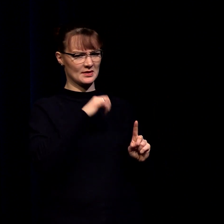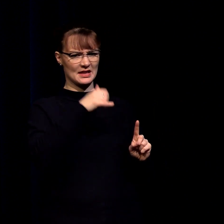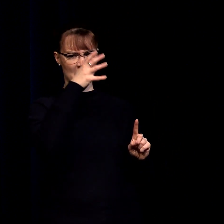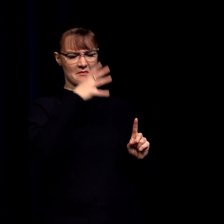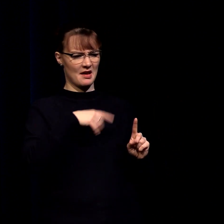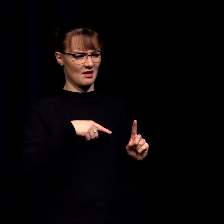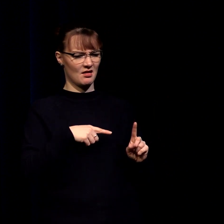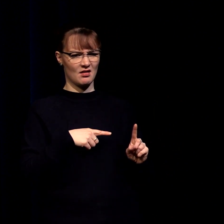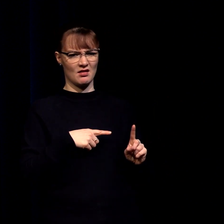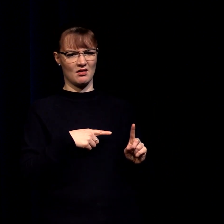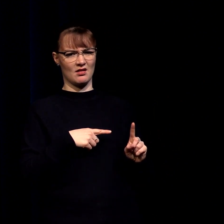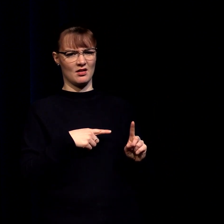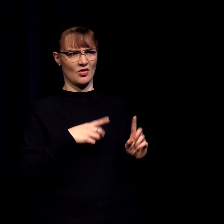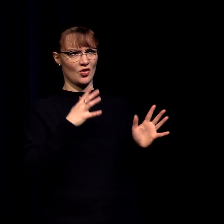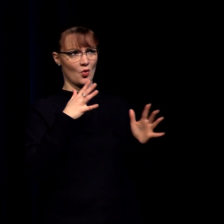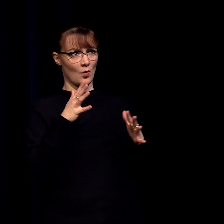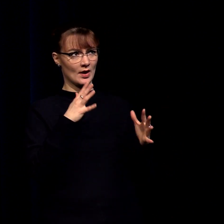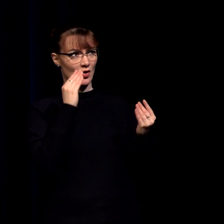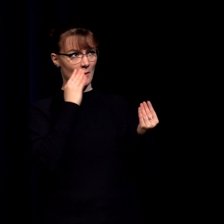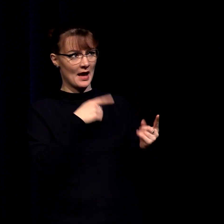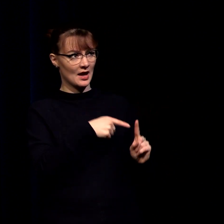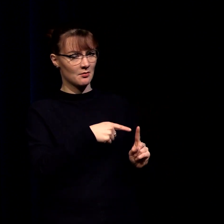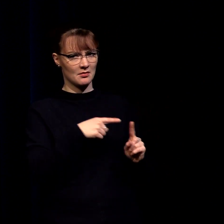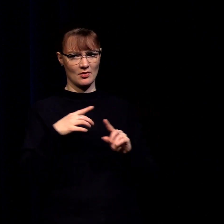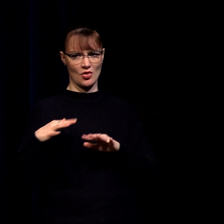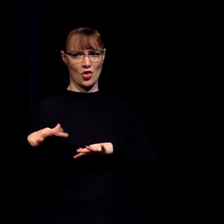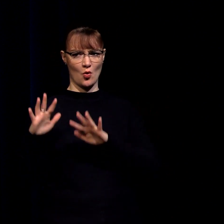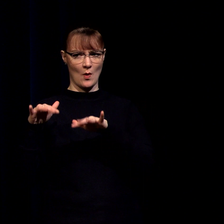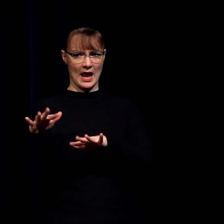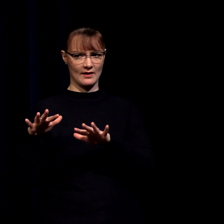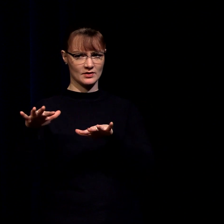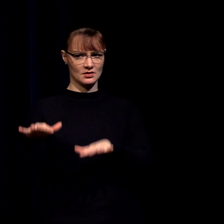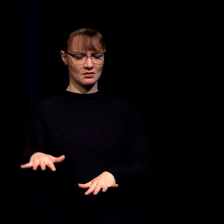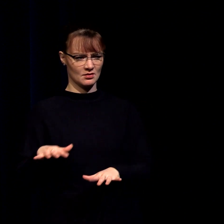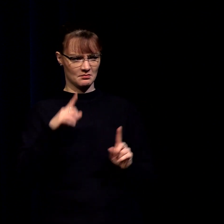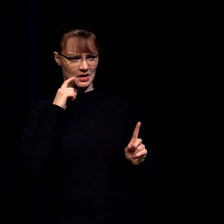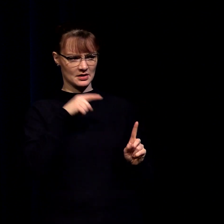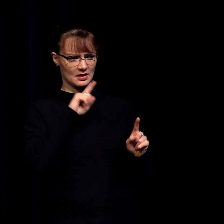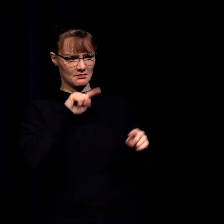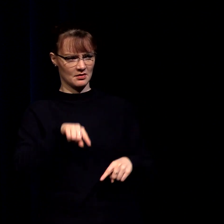asked, even the wind in the waves obey him. This is the word